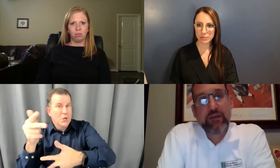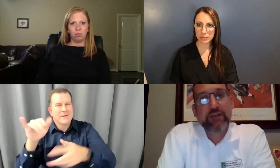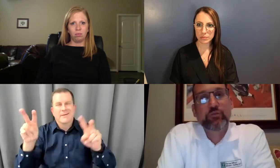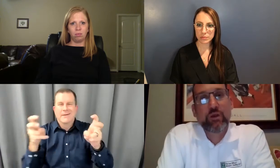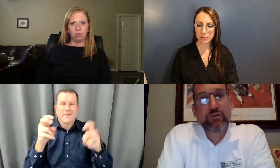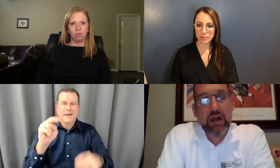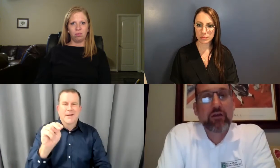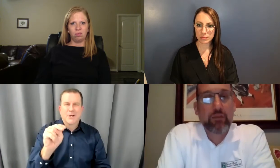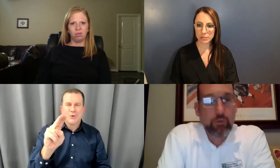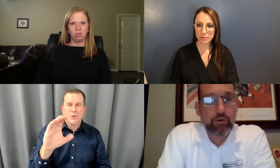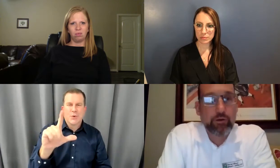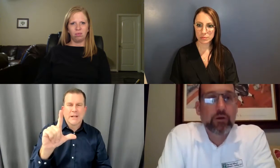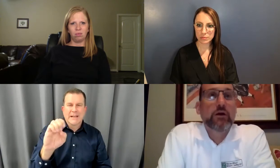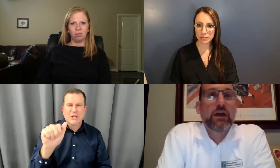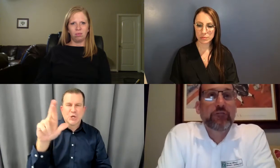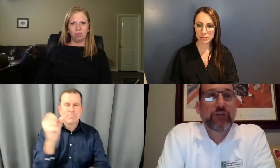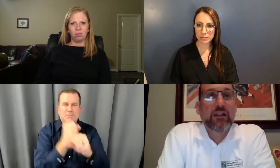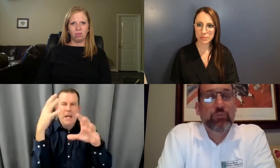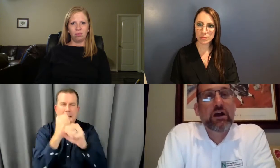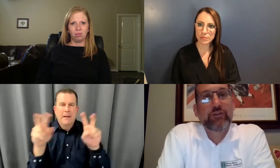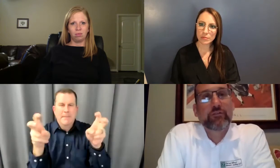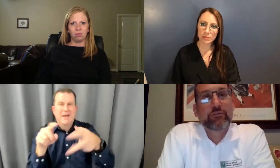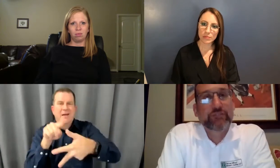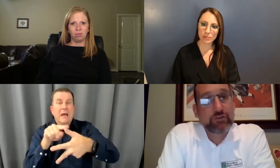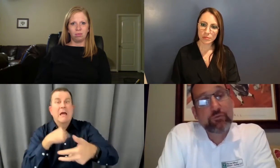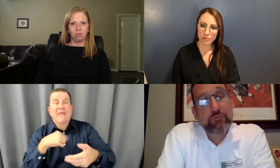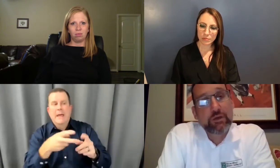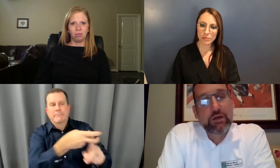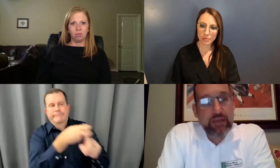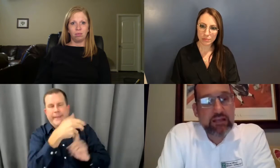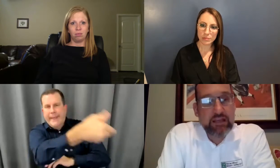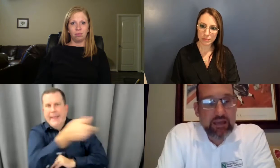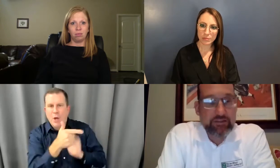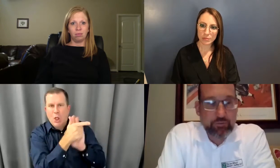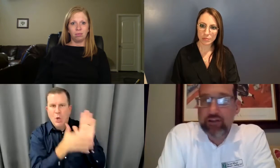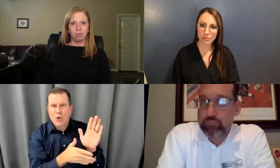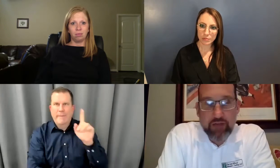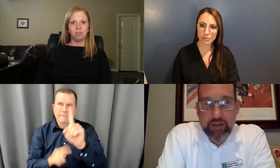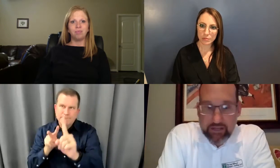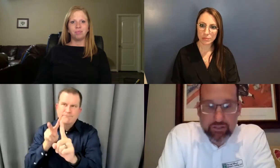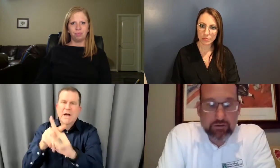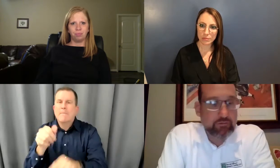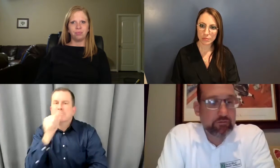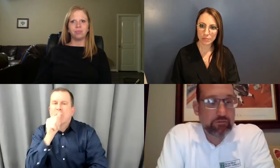and that's when you hire a lawyer and file a private suit, the ADA has a right of private action,